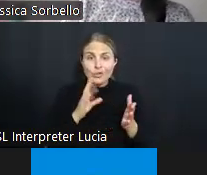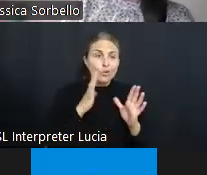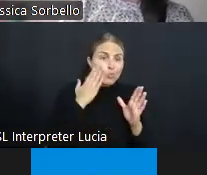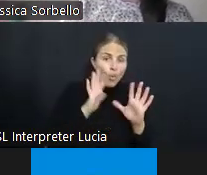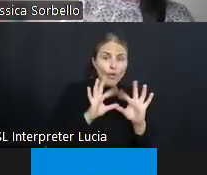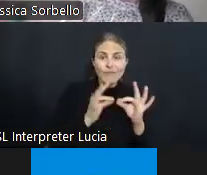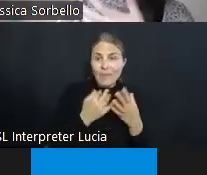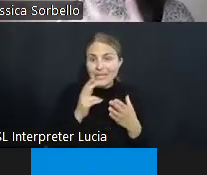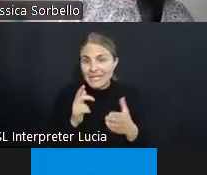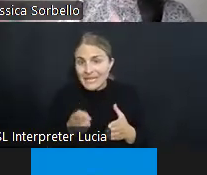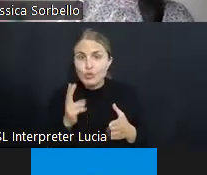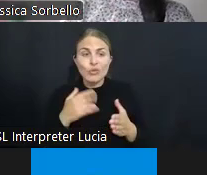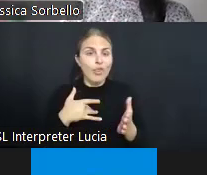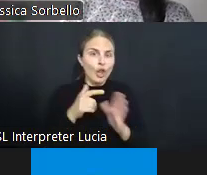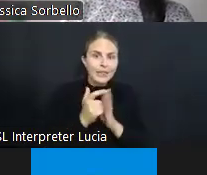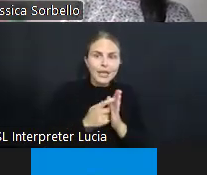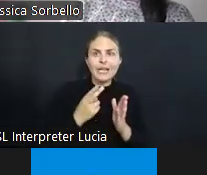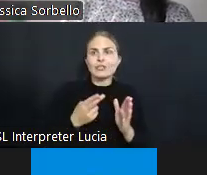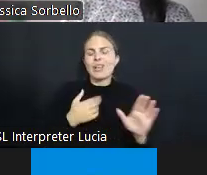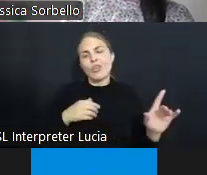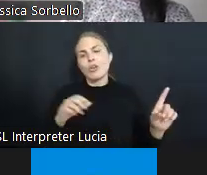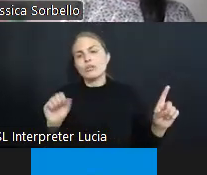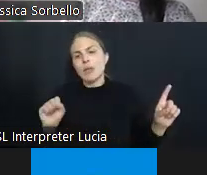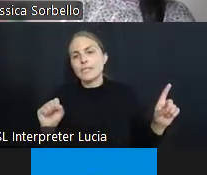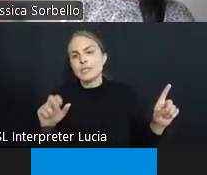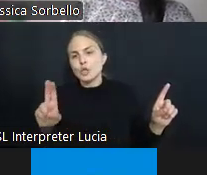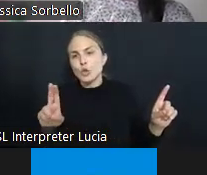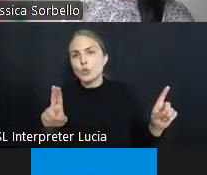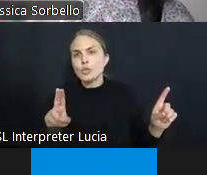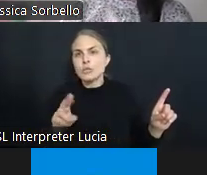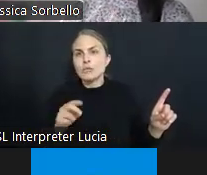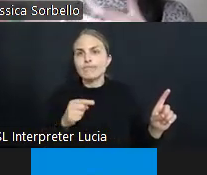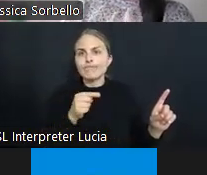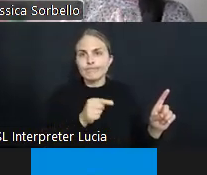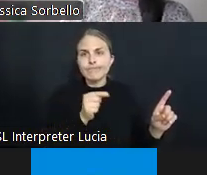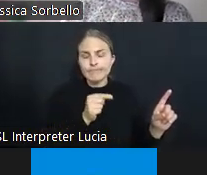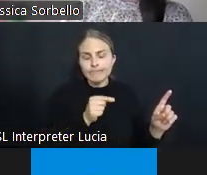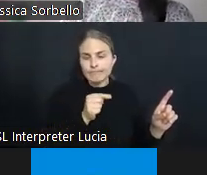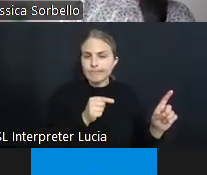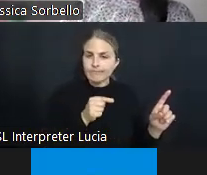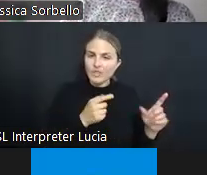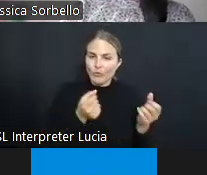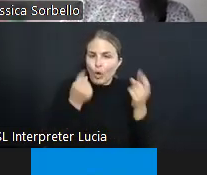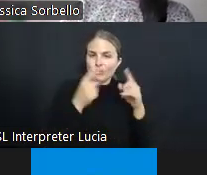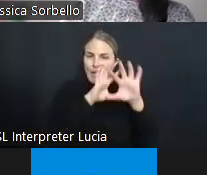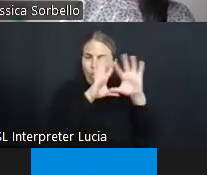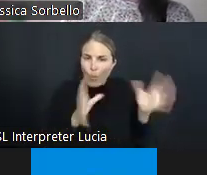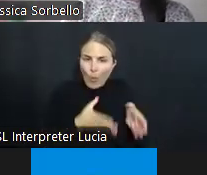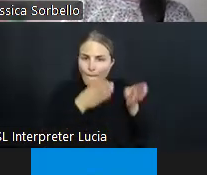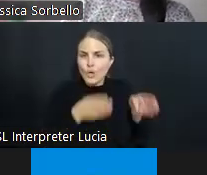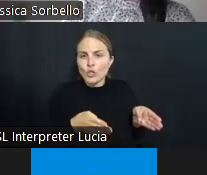whole person. I know through my time of working, you know, in direct client care, that if I wasn't